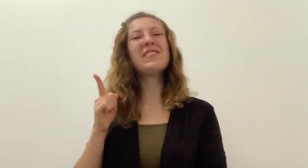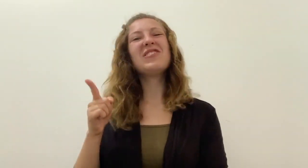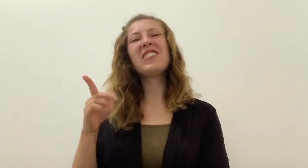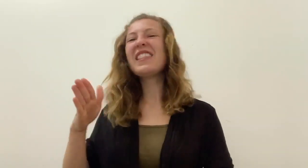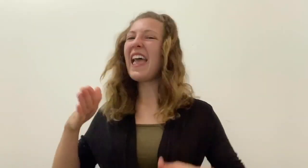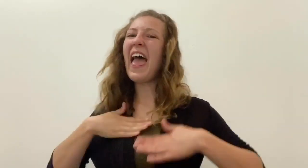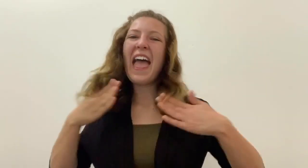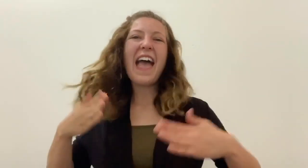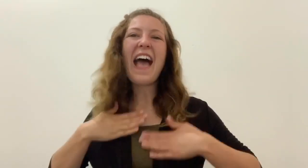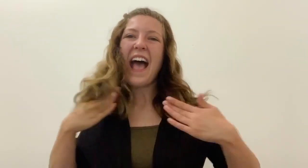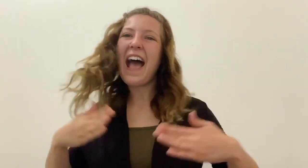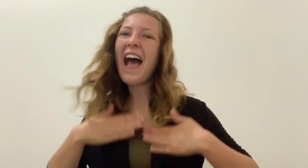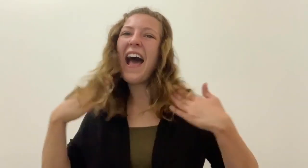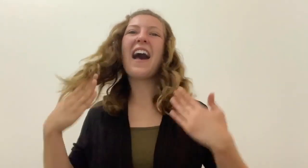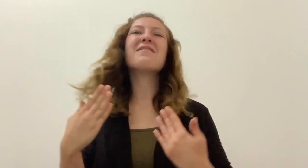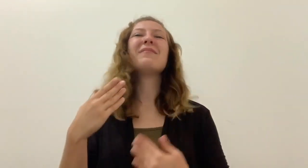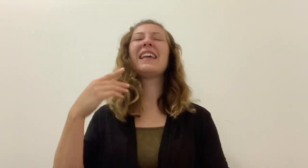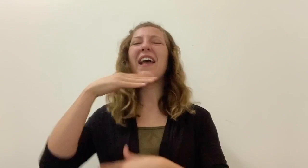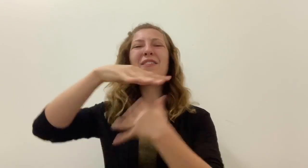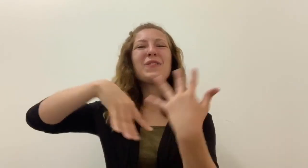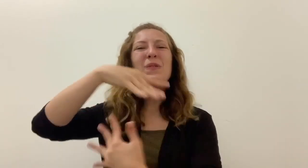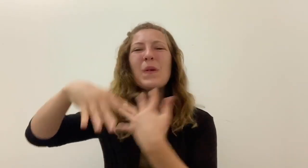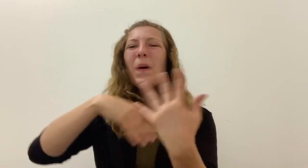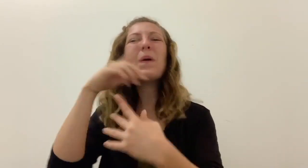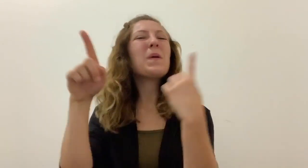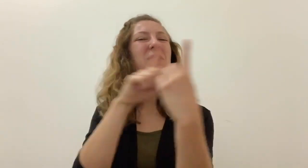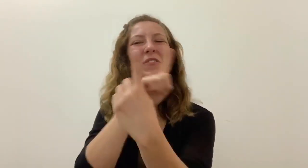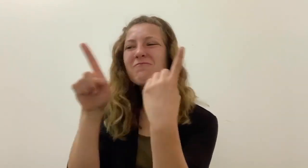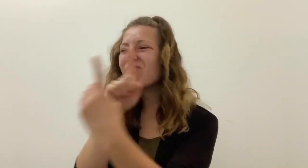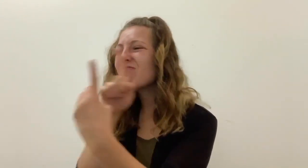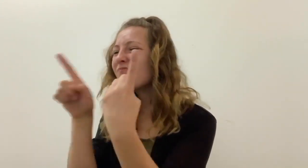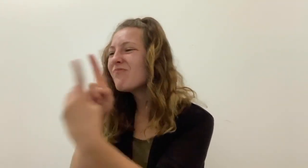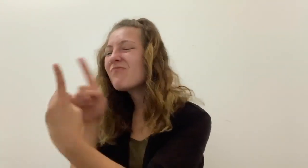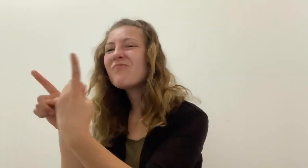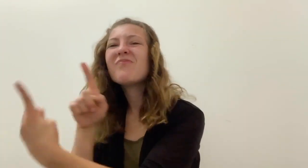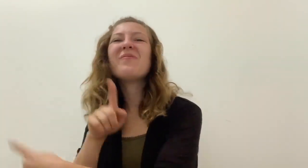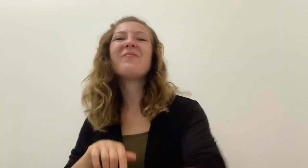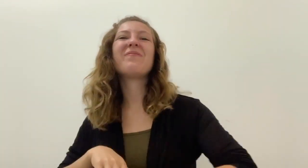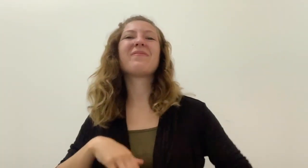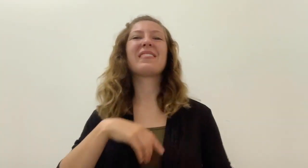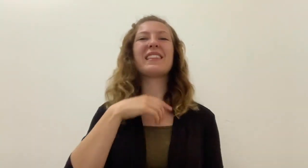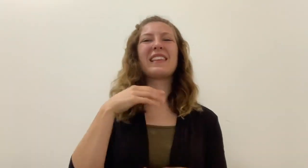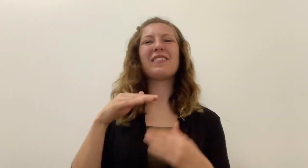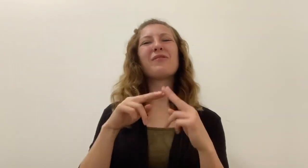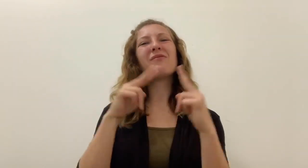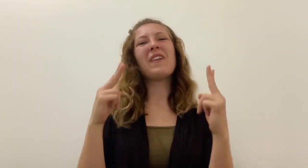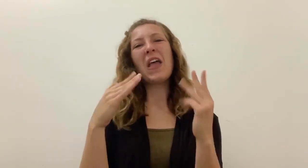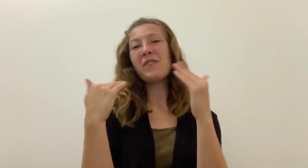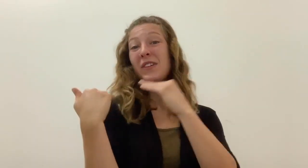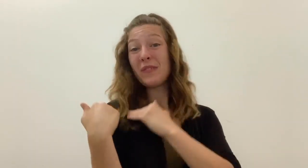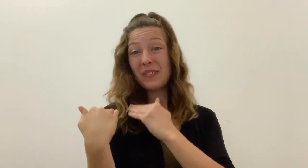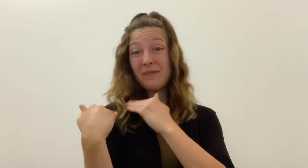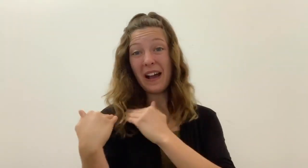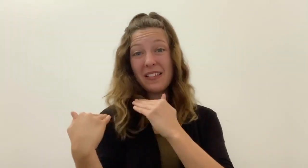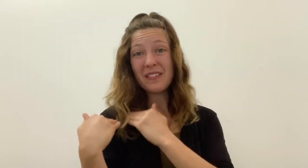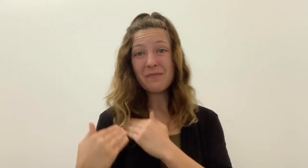She is happy, sociable, and very responsible.